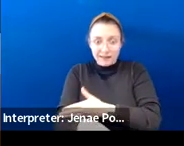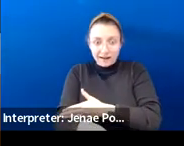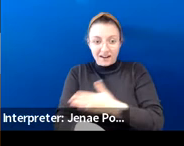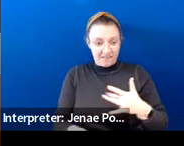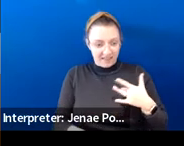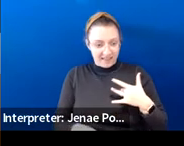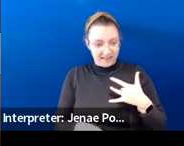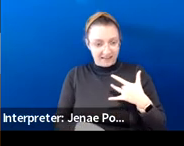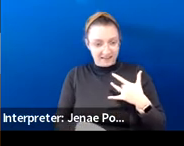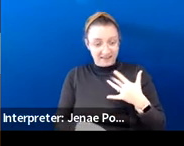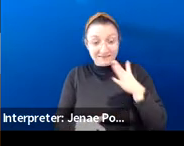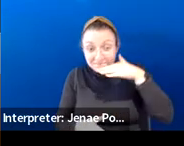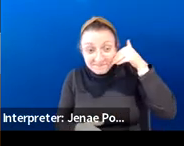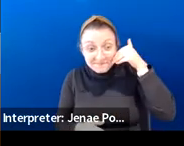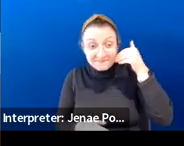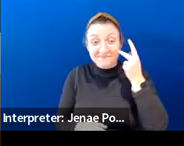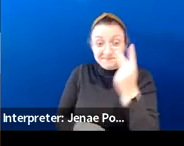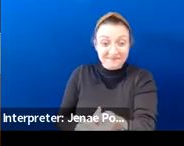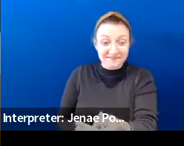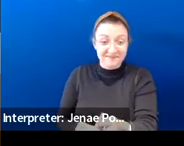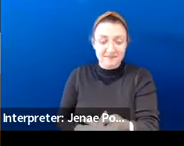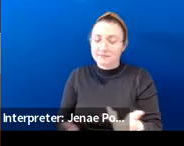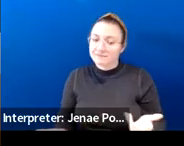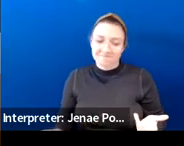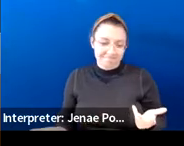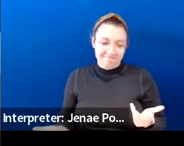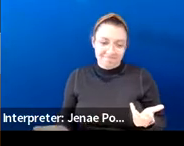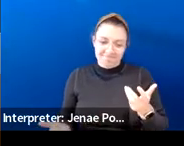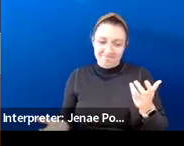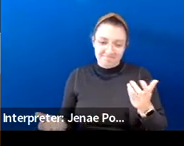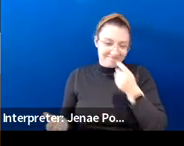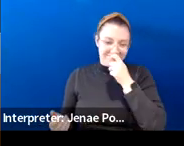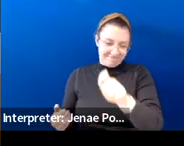When you see a smile on their face, I mean, that's it is its own reward.